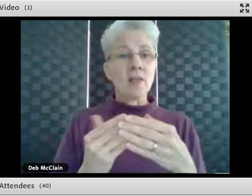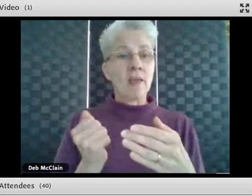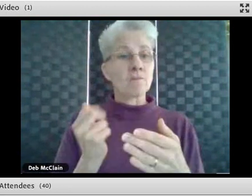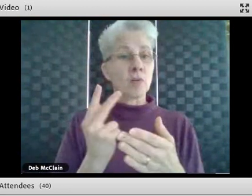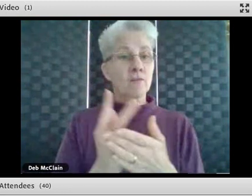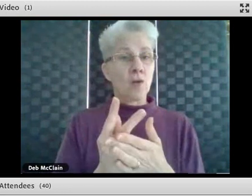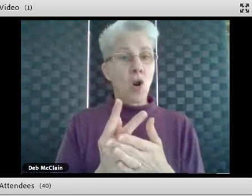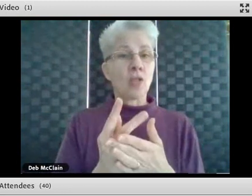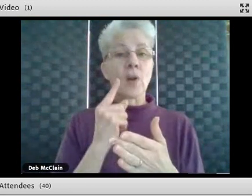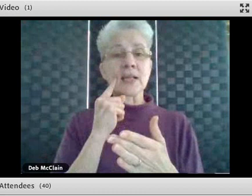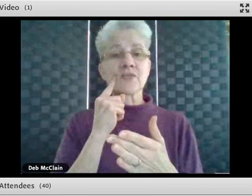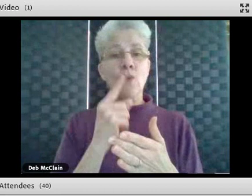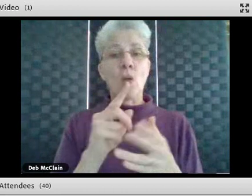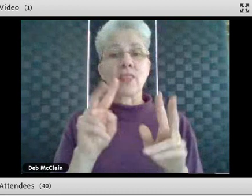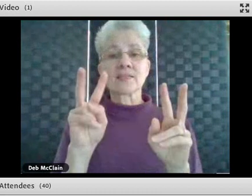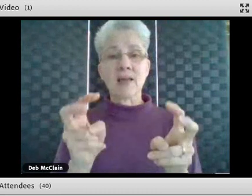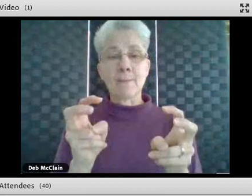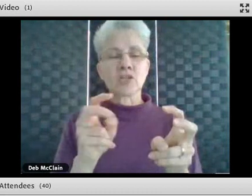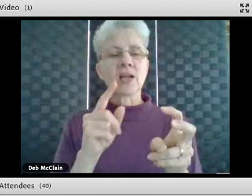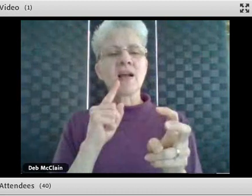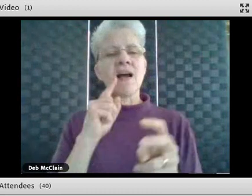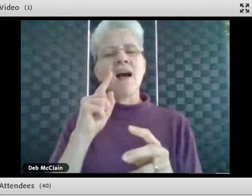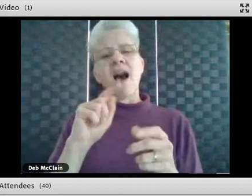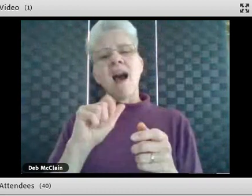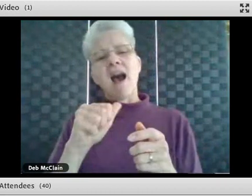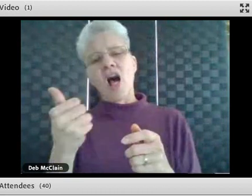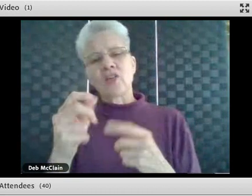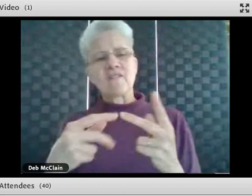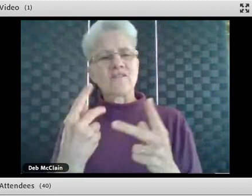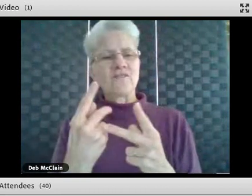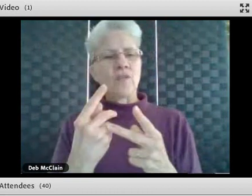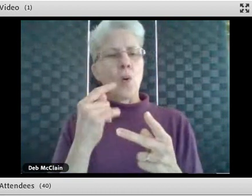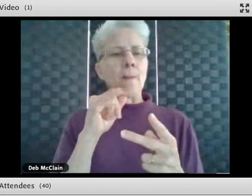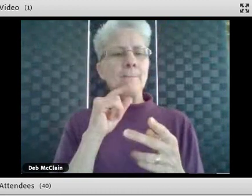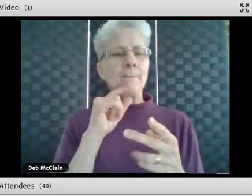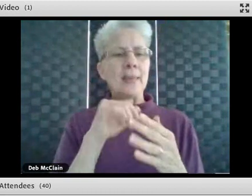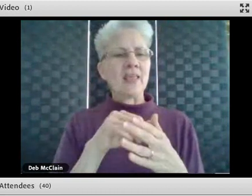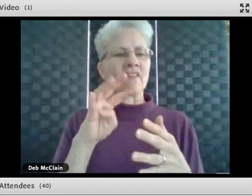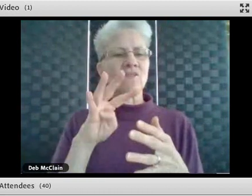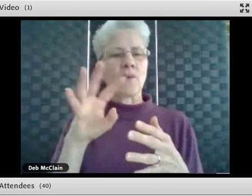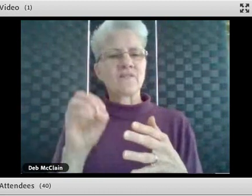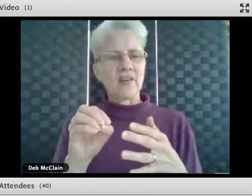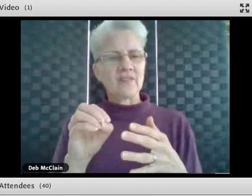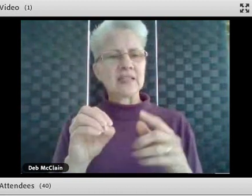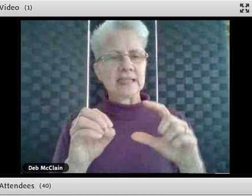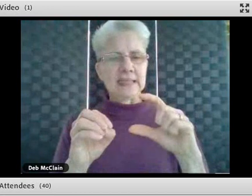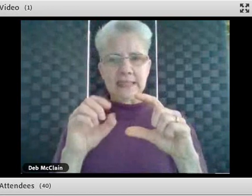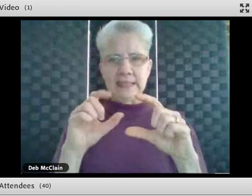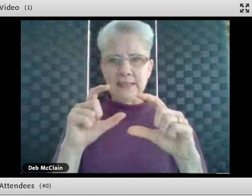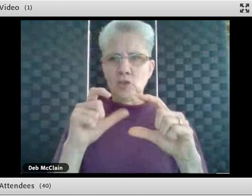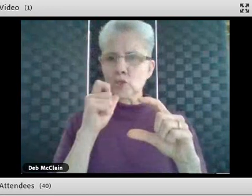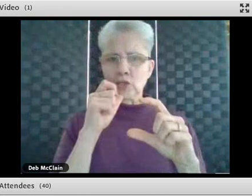of the subject heading should be. Variant forms in the 450 fields, ones you should not use,